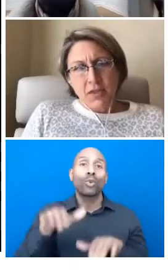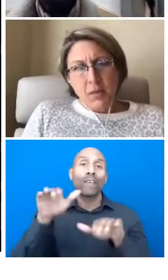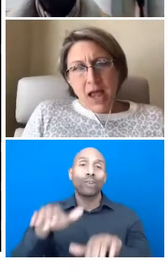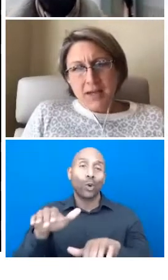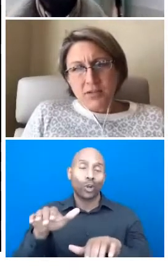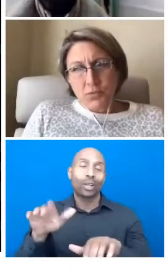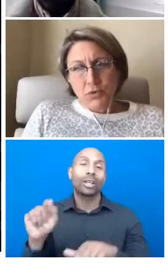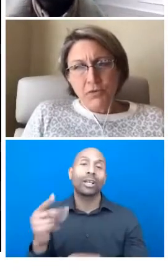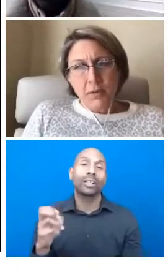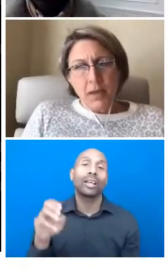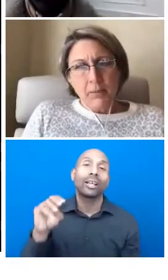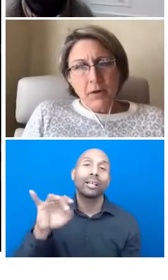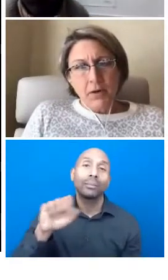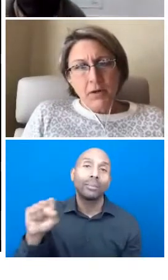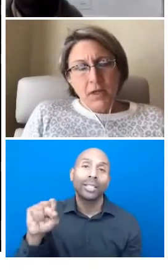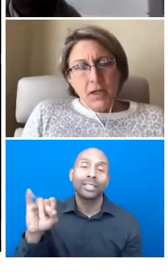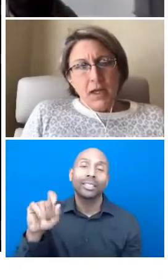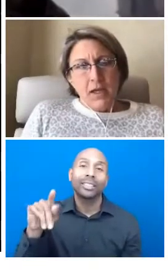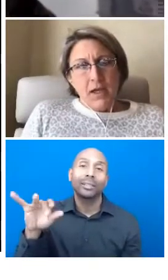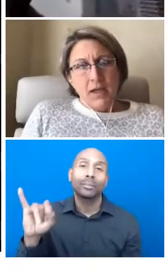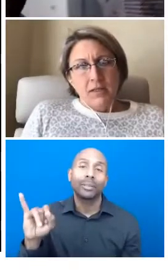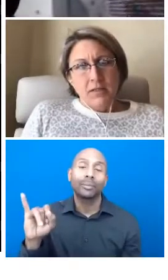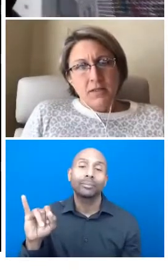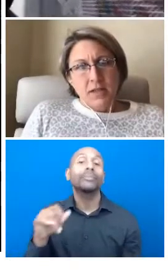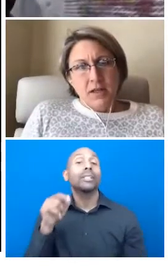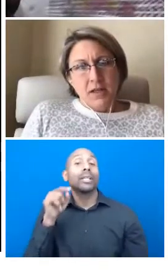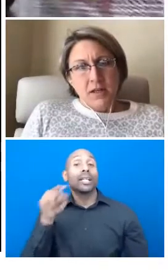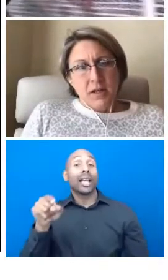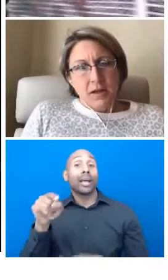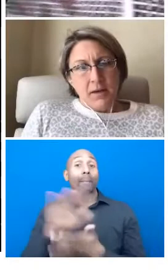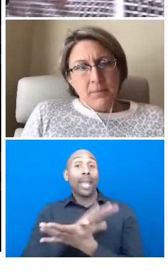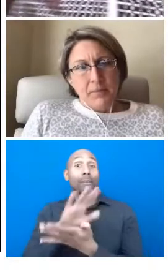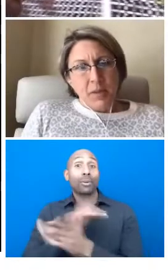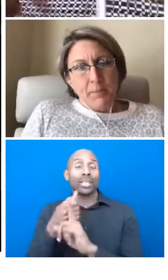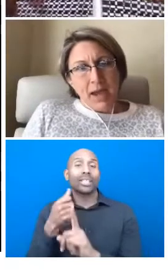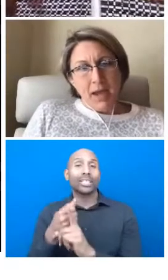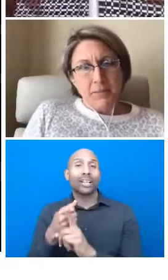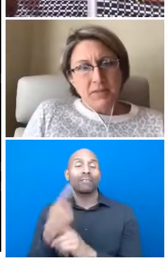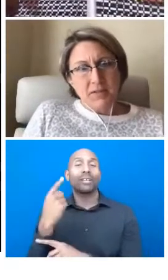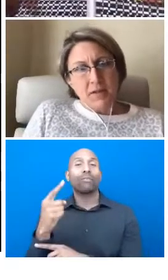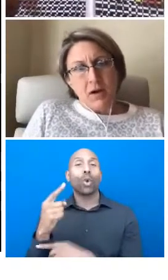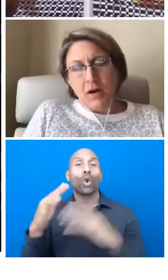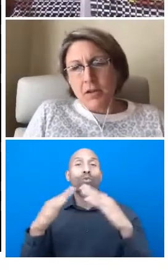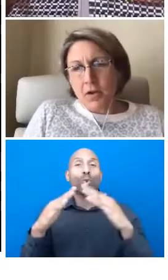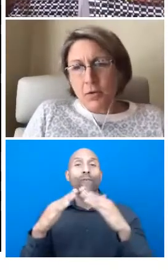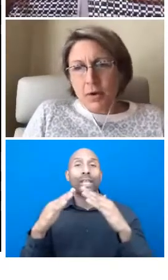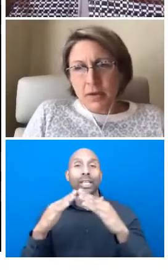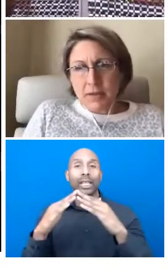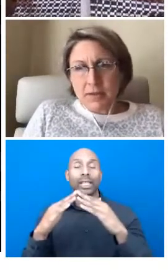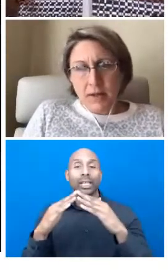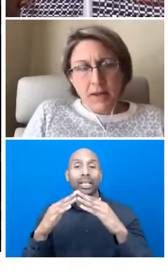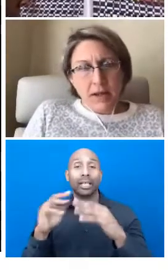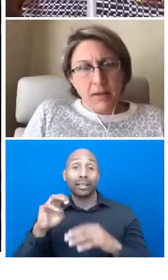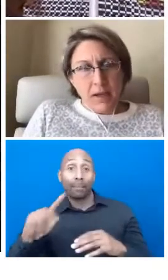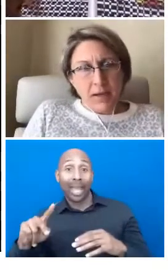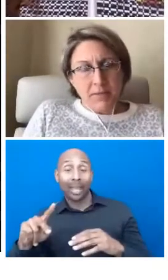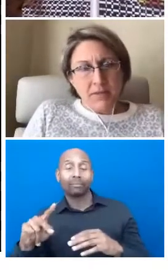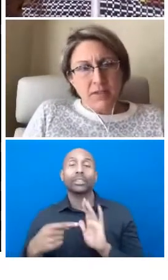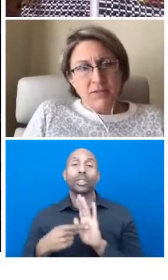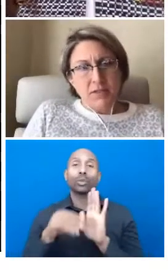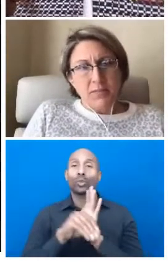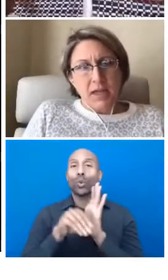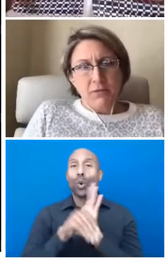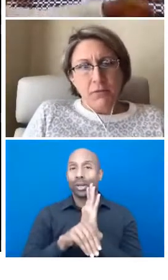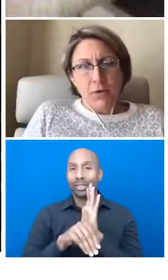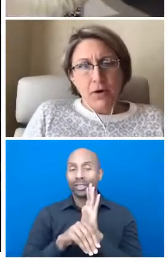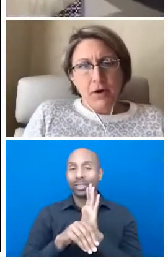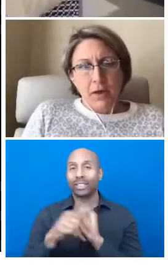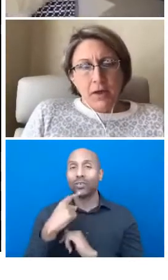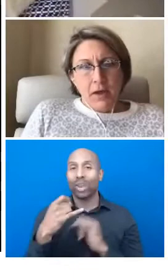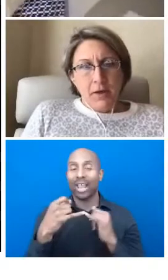The black is roofing paper, and the maps are the New Orleans redlining maps.